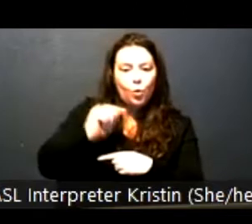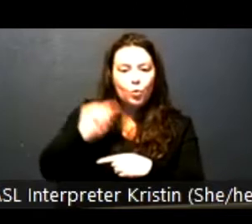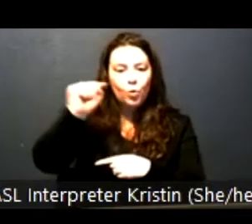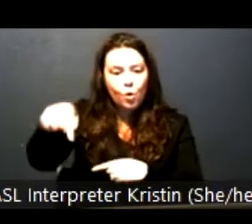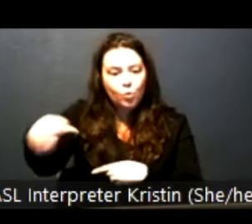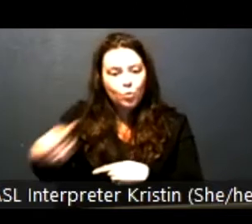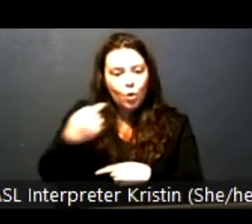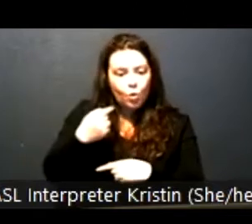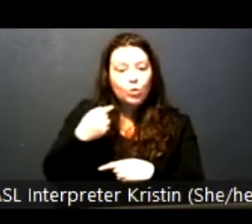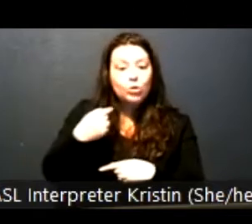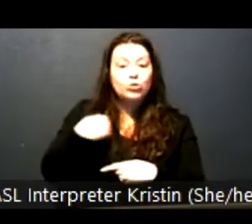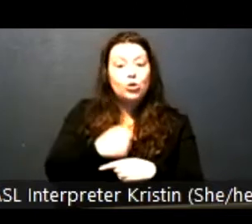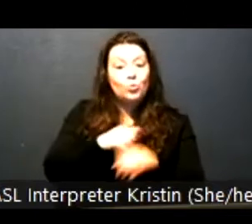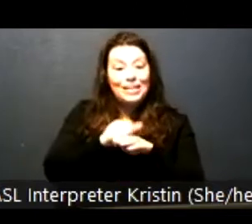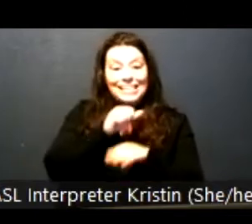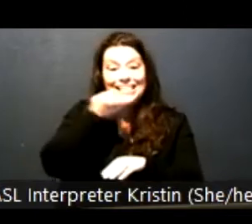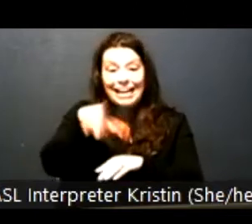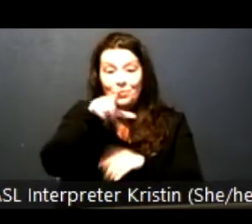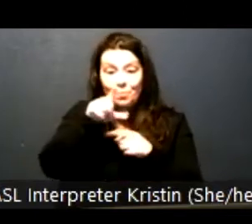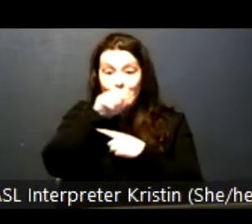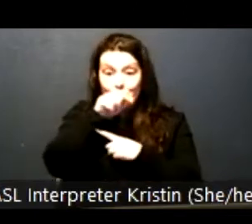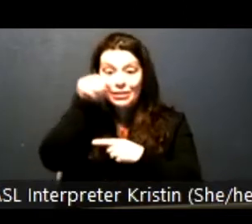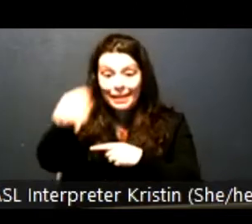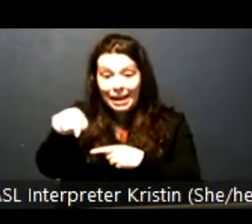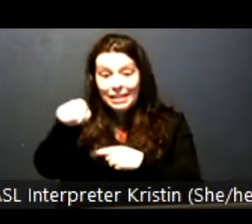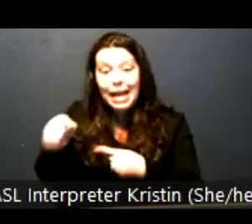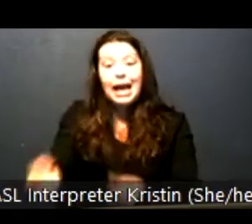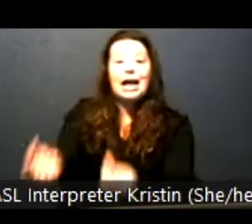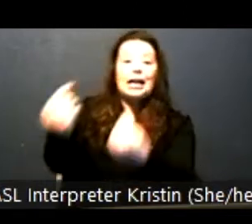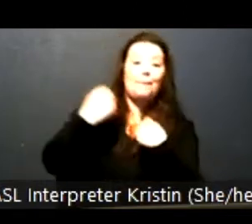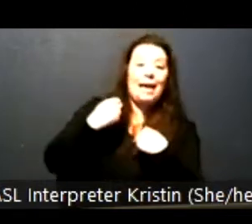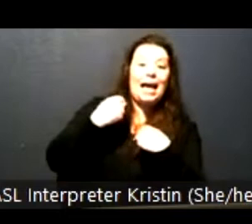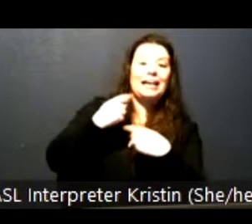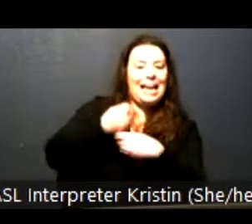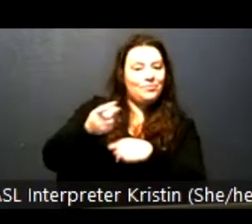sending our pen pals back and forth, um, every year from North to South and then back